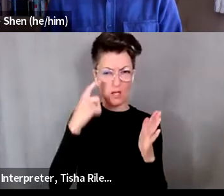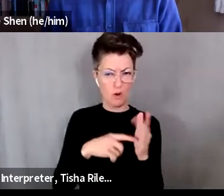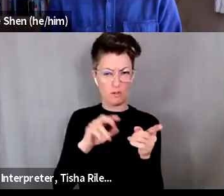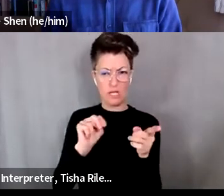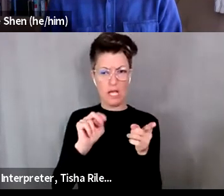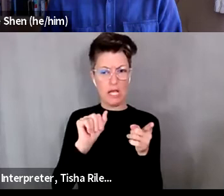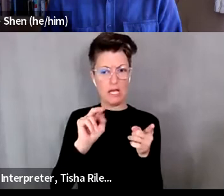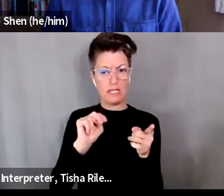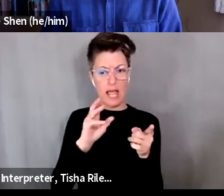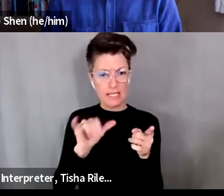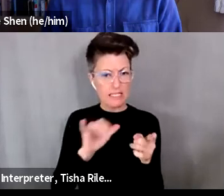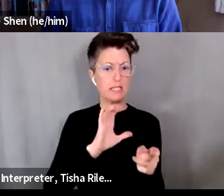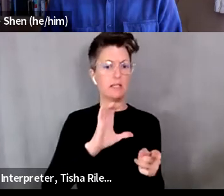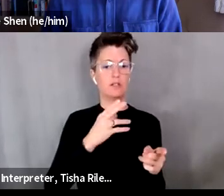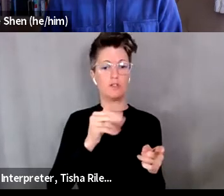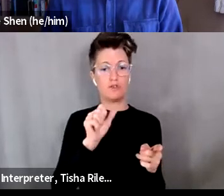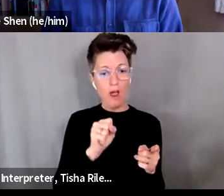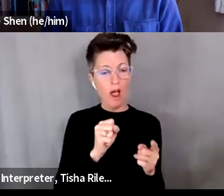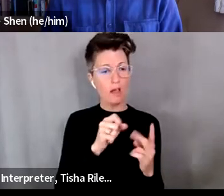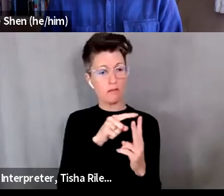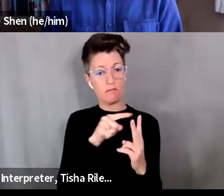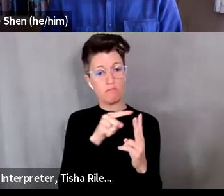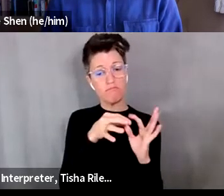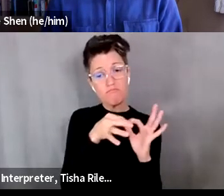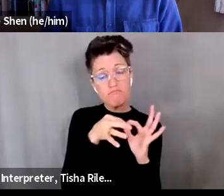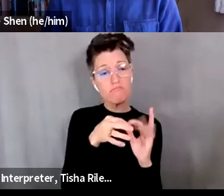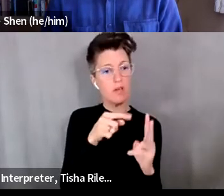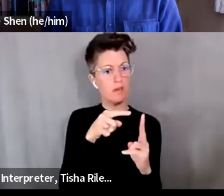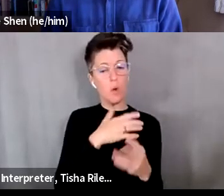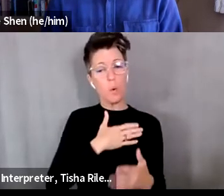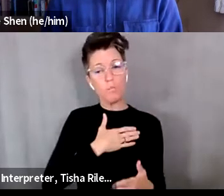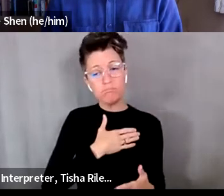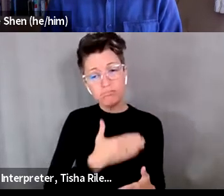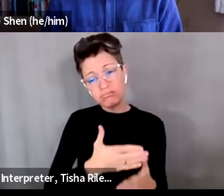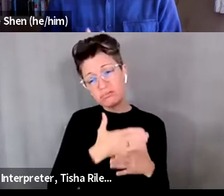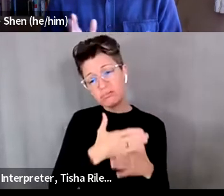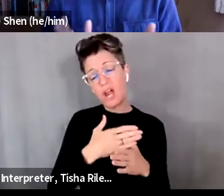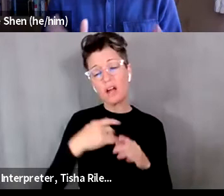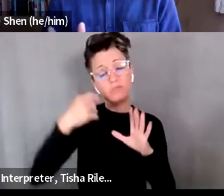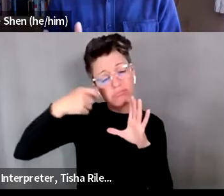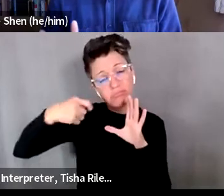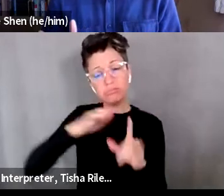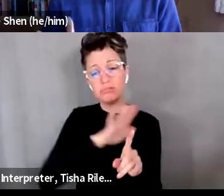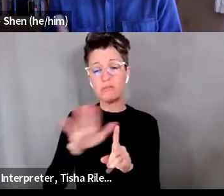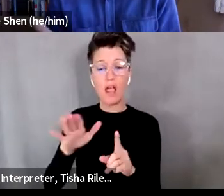and share with the world. - Yeah. I mean, even things that seemed in the moment, kind of the now and, you know,